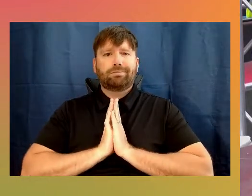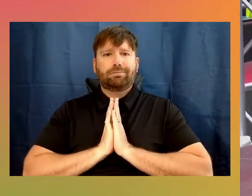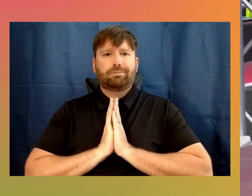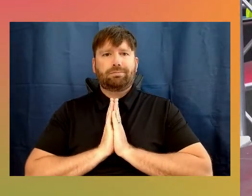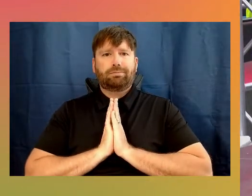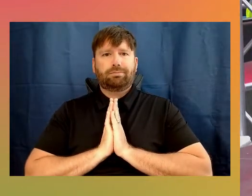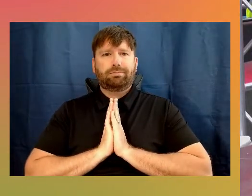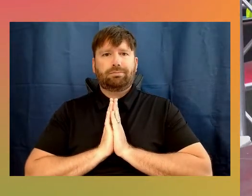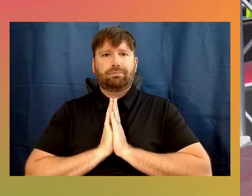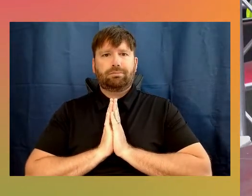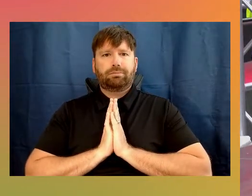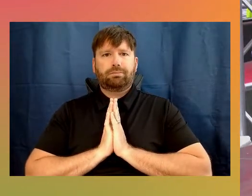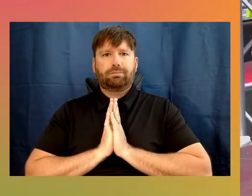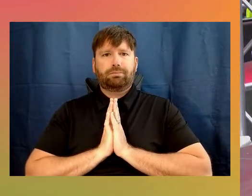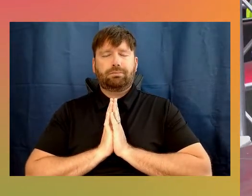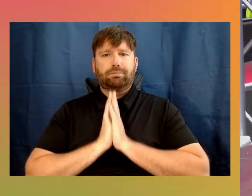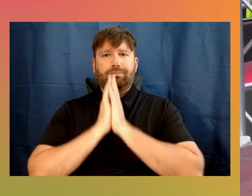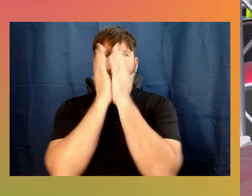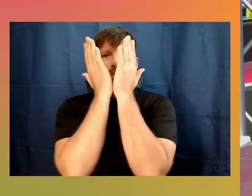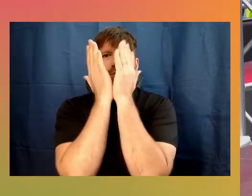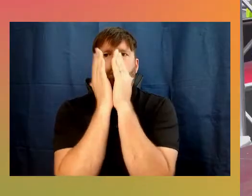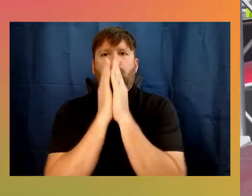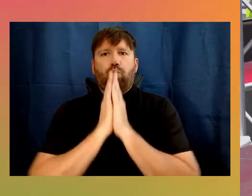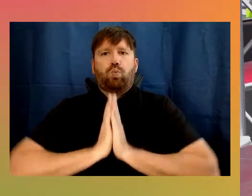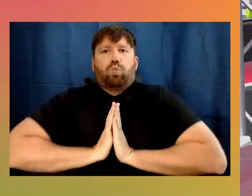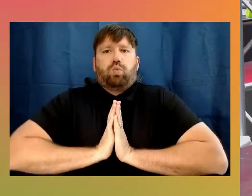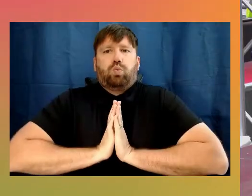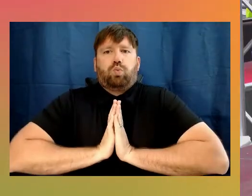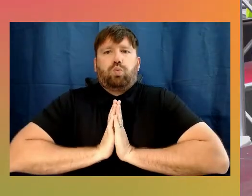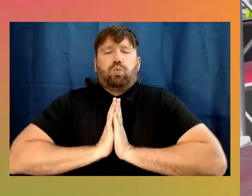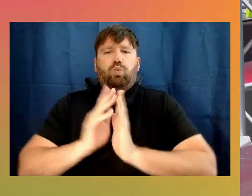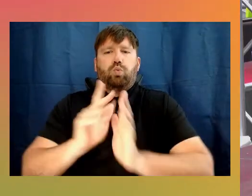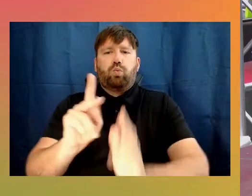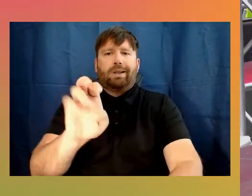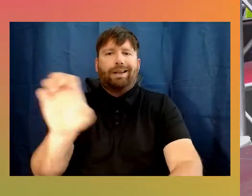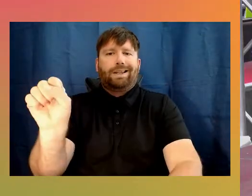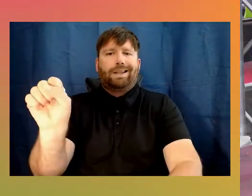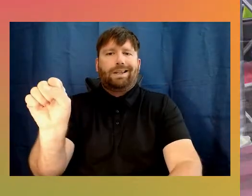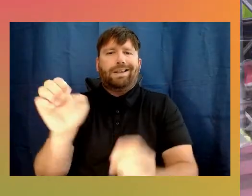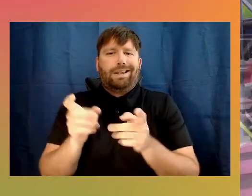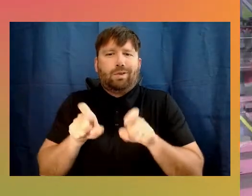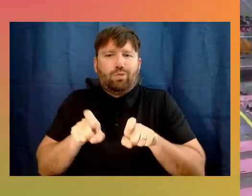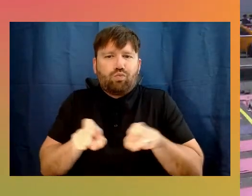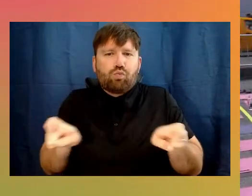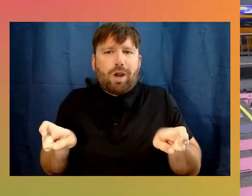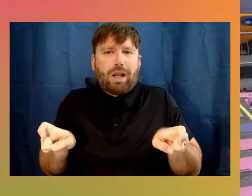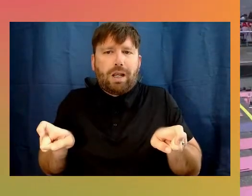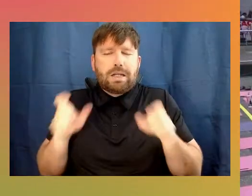THE HANDS COME TO PRAYER. THE KNEES ARE KIND OF PRESSING INTO THE BACK OF THE ARMS, BUT THE ARMS ARE PRESSING INTO THE